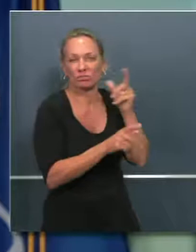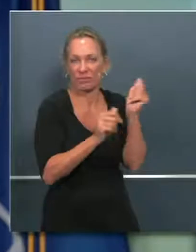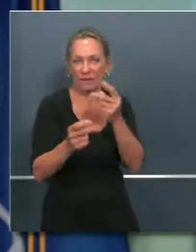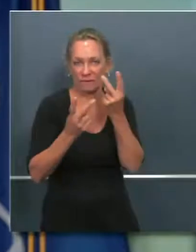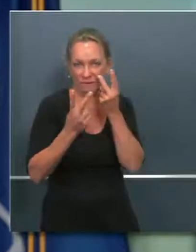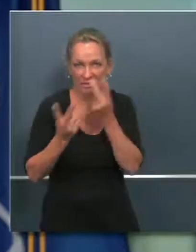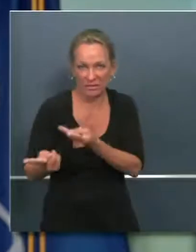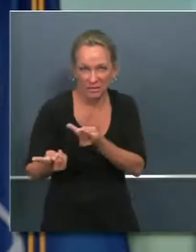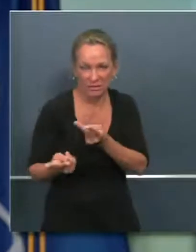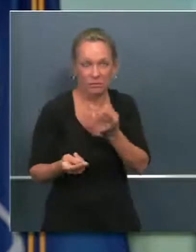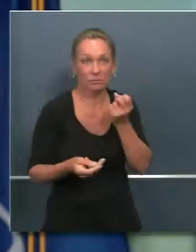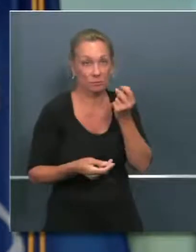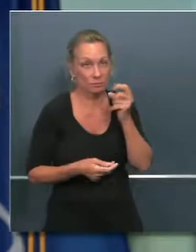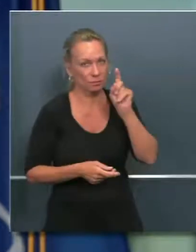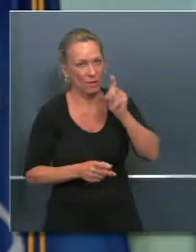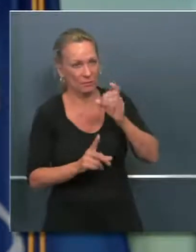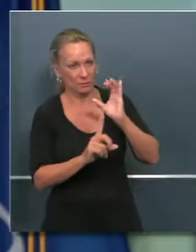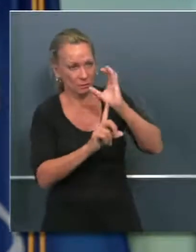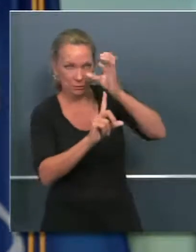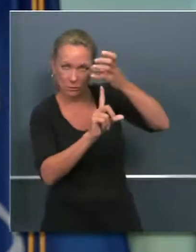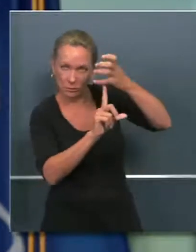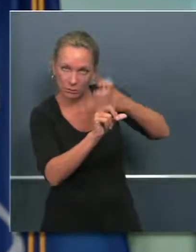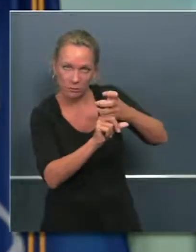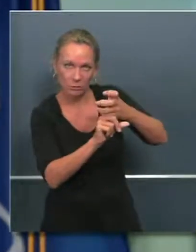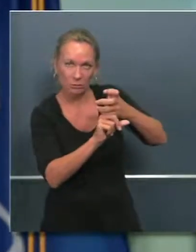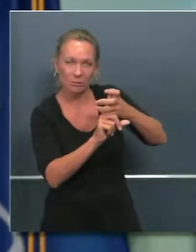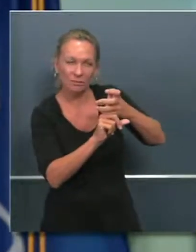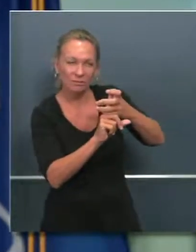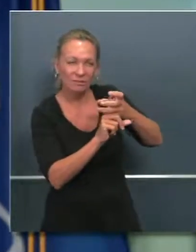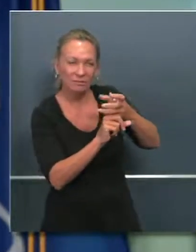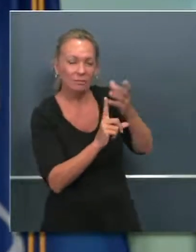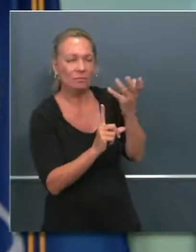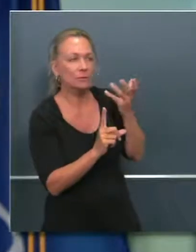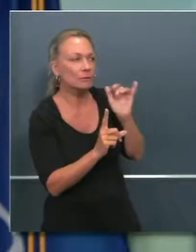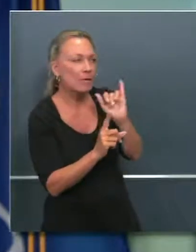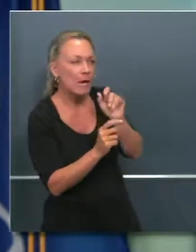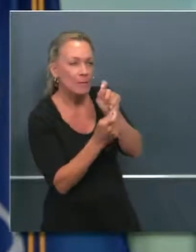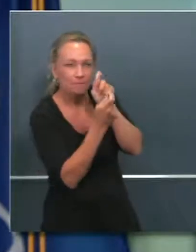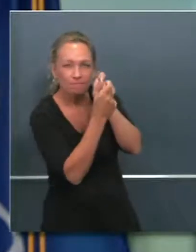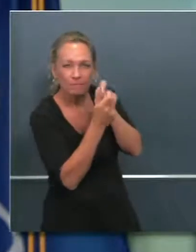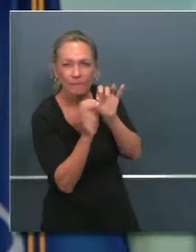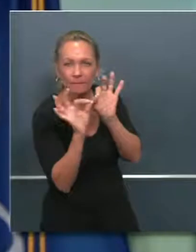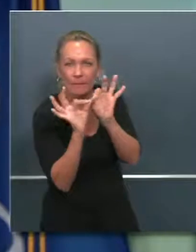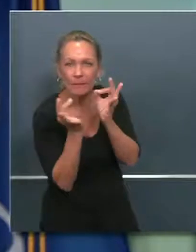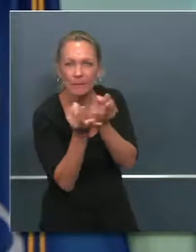to provide visitation to certain family members to not just see loved ones but to support the